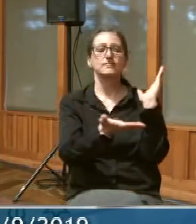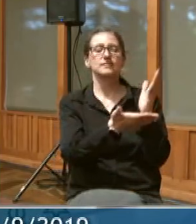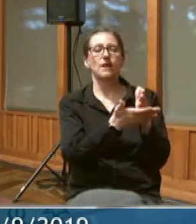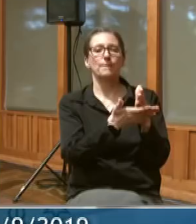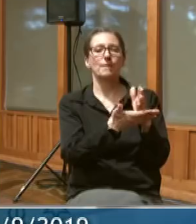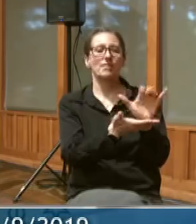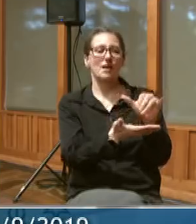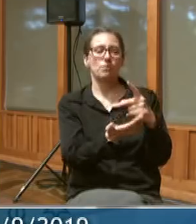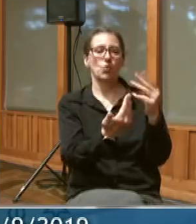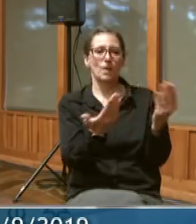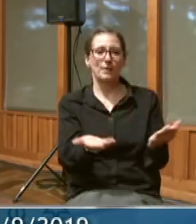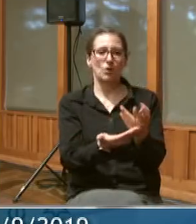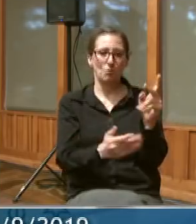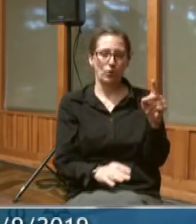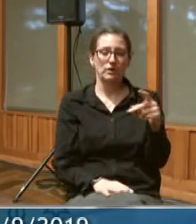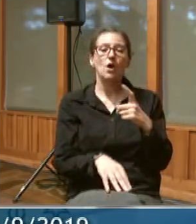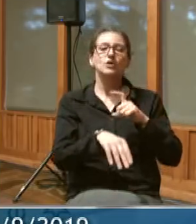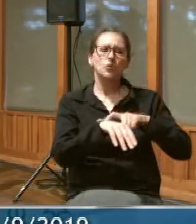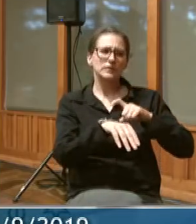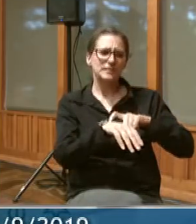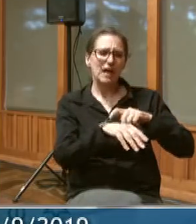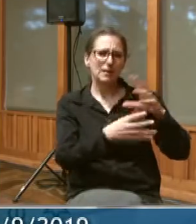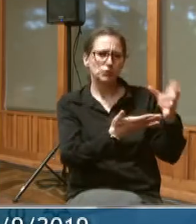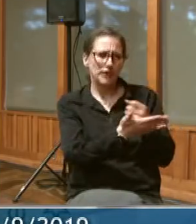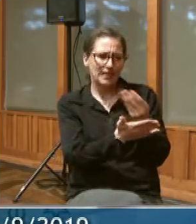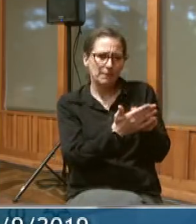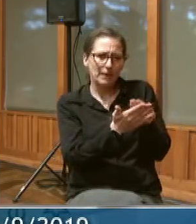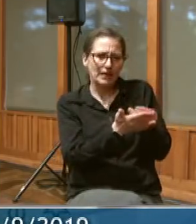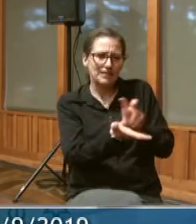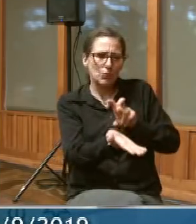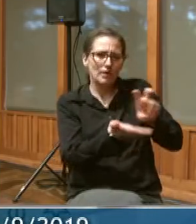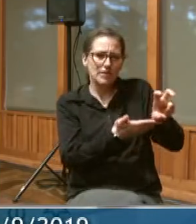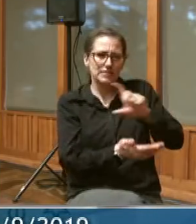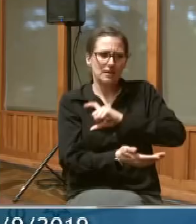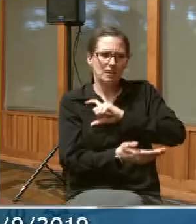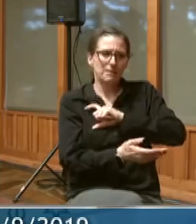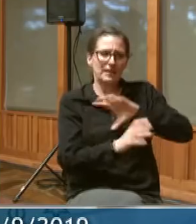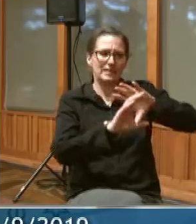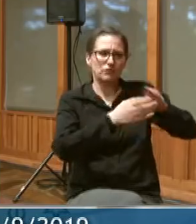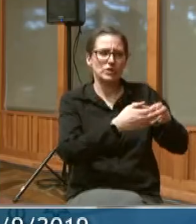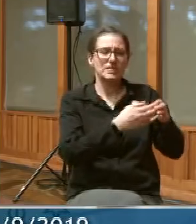DISMANTLED. I BELIEVE THAT THAT SHOULD NO LONGER BE HERE IN PORTLAND. I THINK IT'S TIME THAT WE TAKE